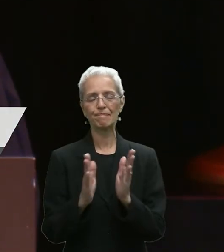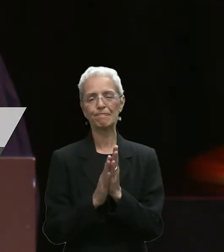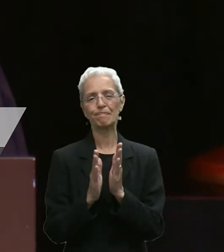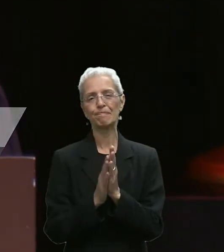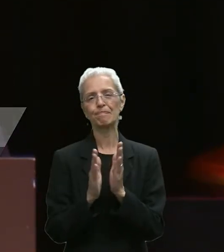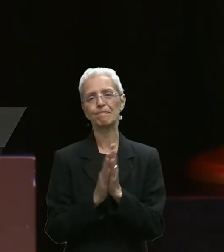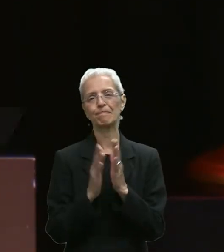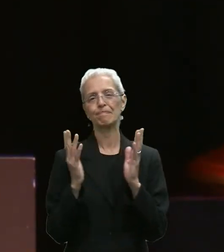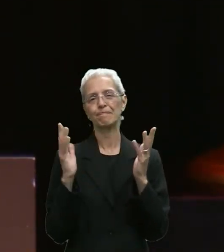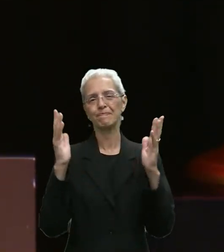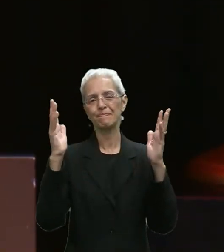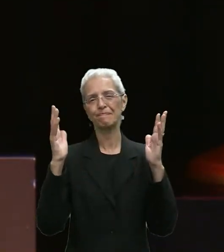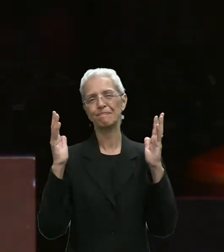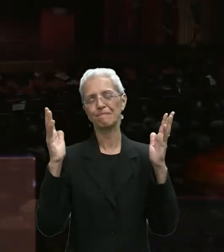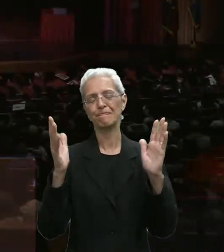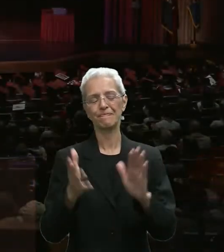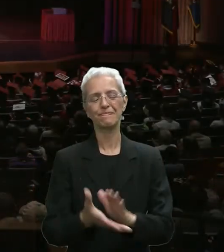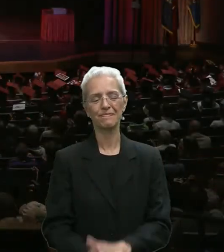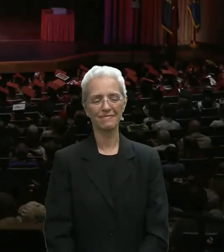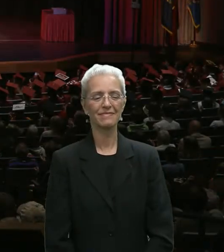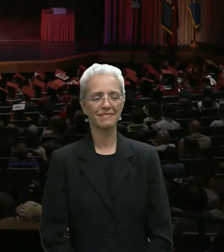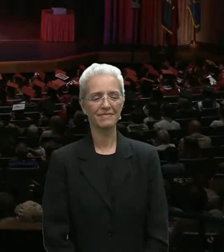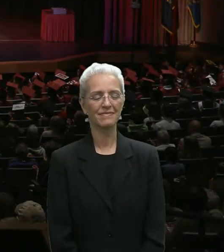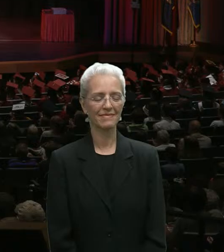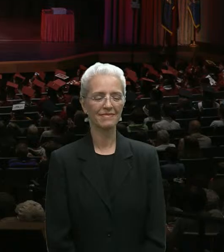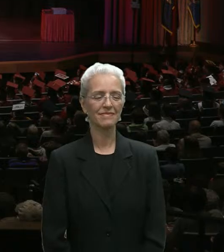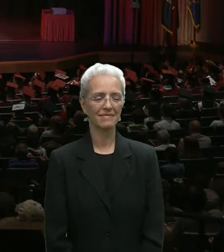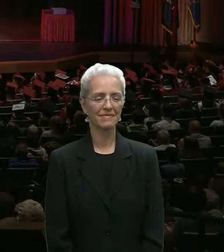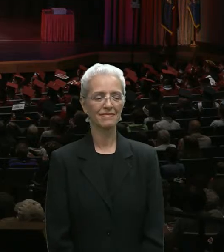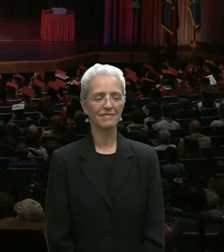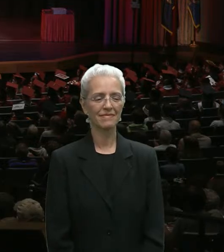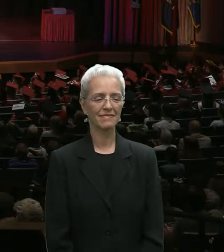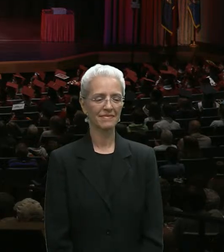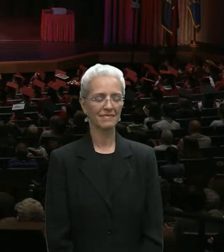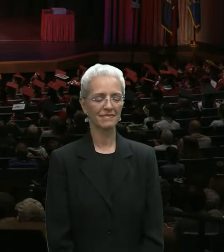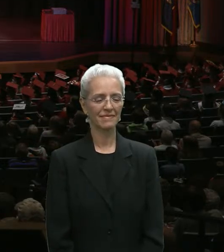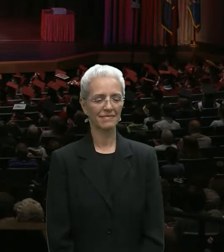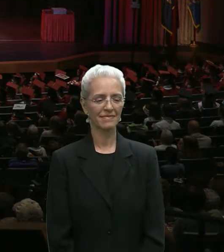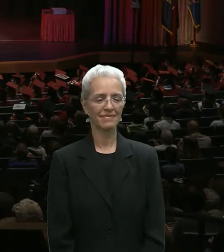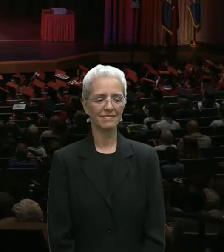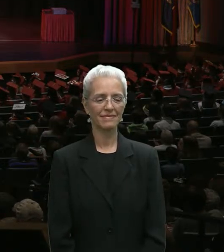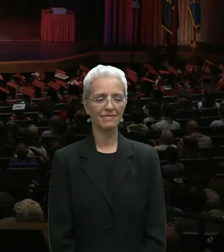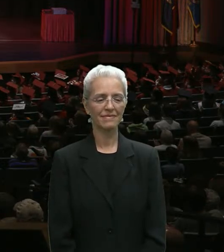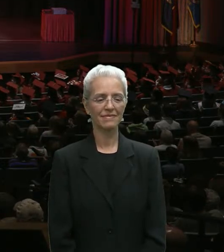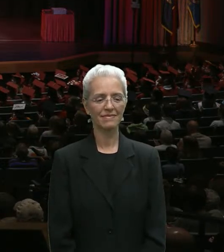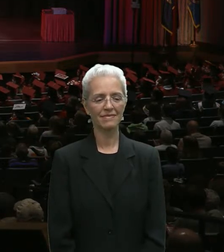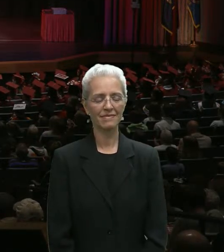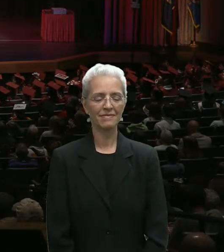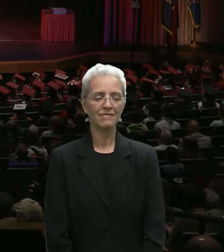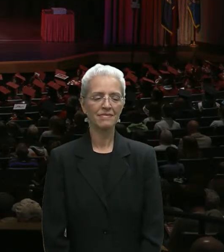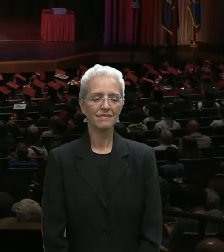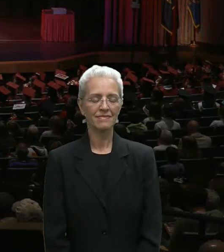Because that's where we meet our higher power or our or creator, our god.